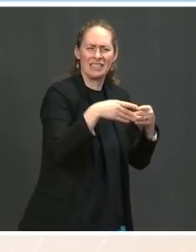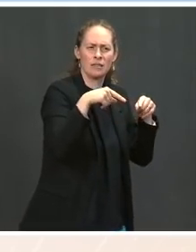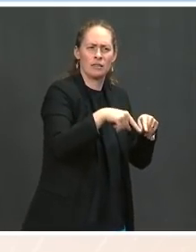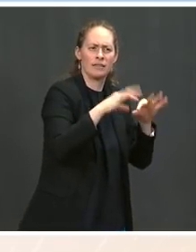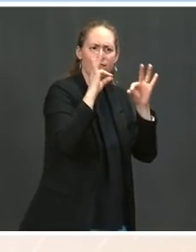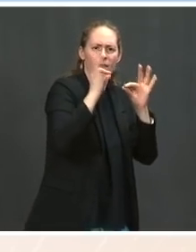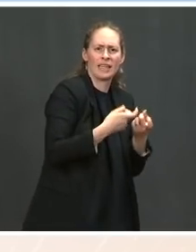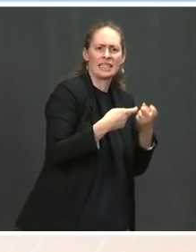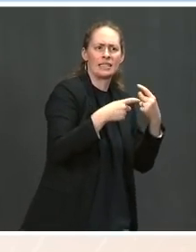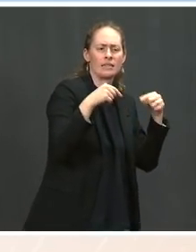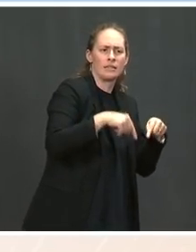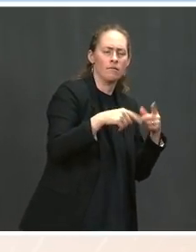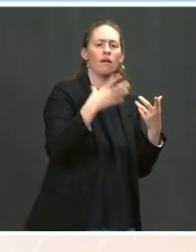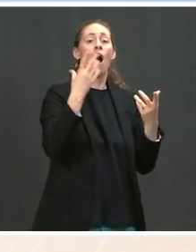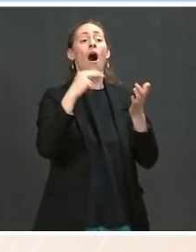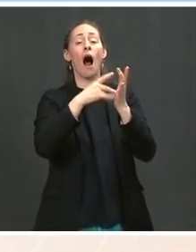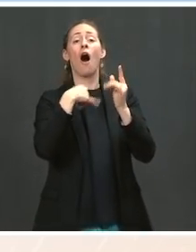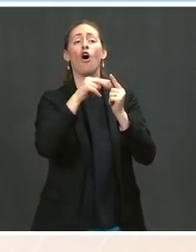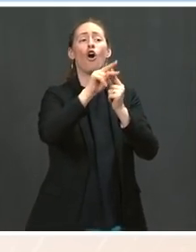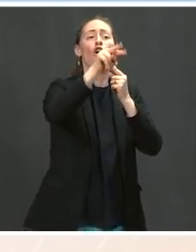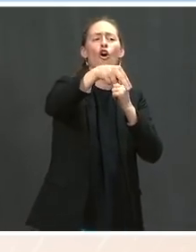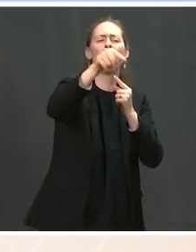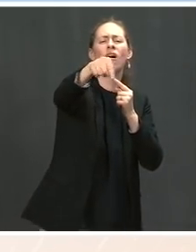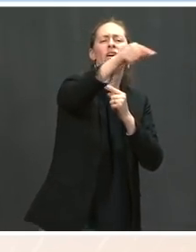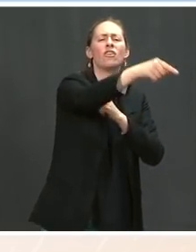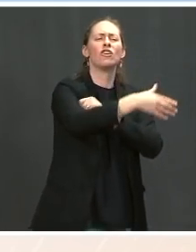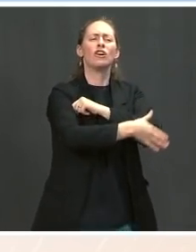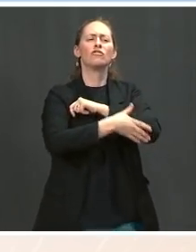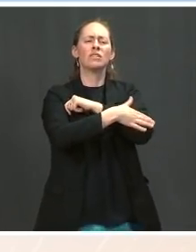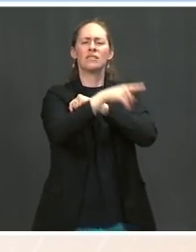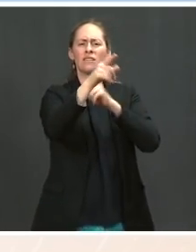to put in place measures to discourage migration. That's a step.